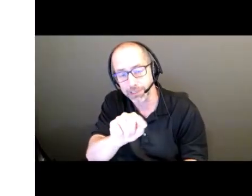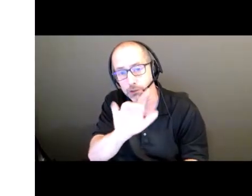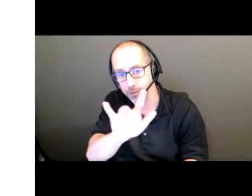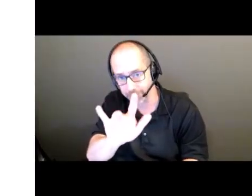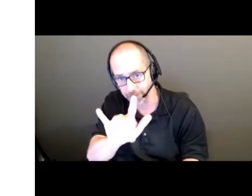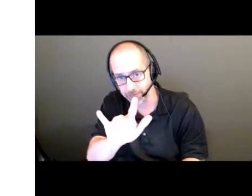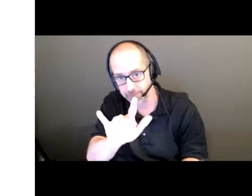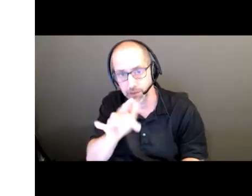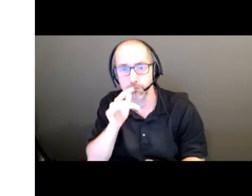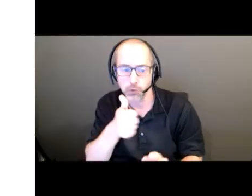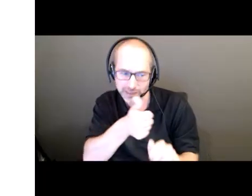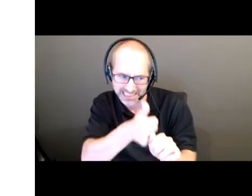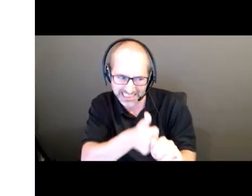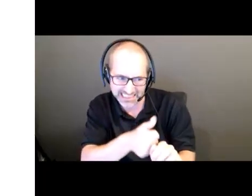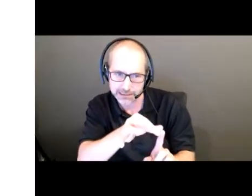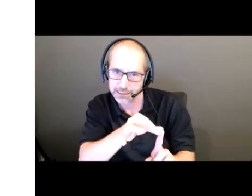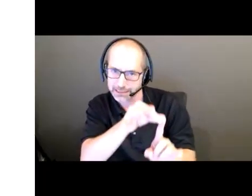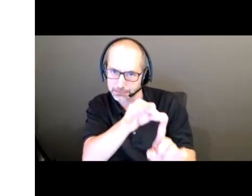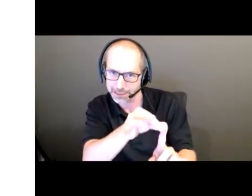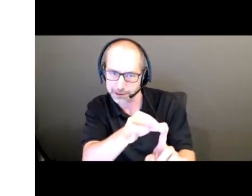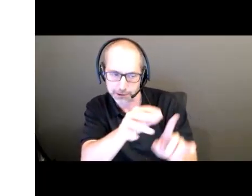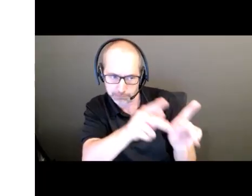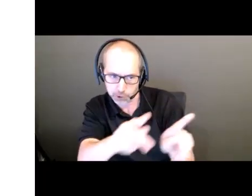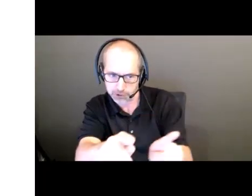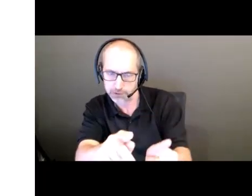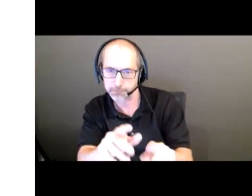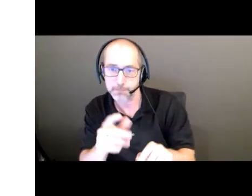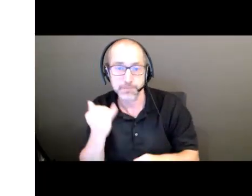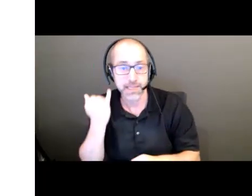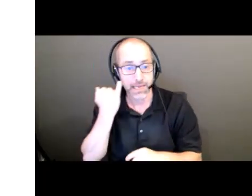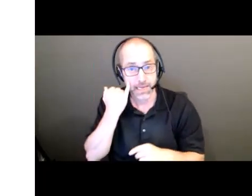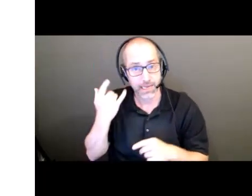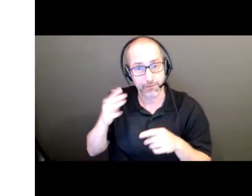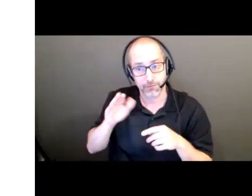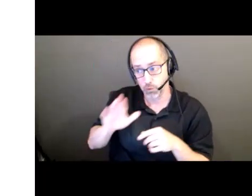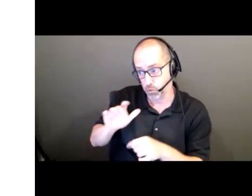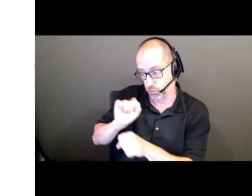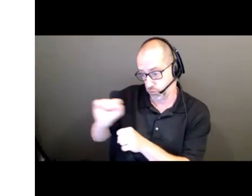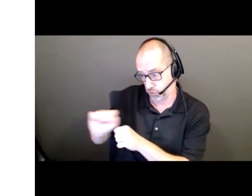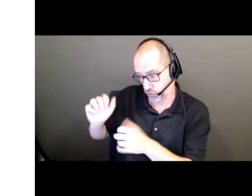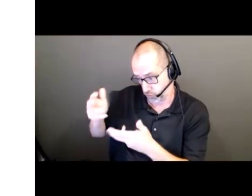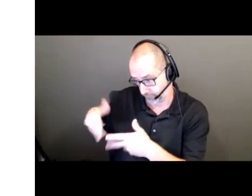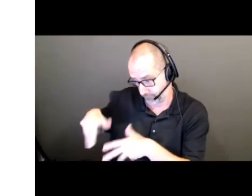If your residency began during this period, even if it has already ended, you can still submit an application.